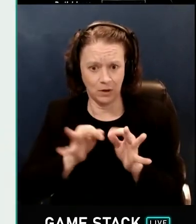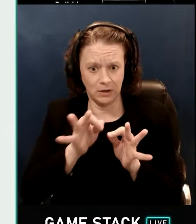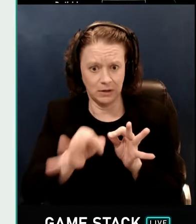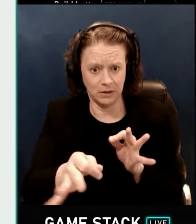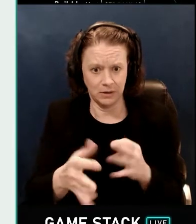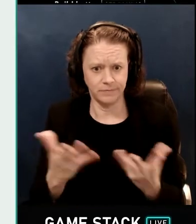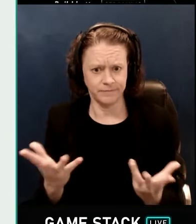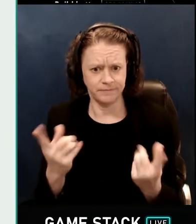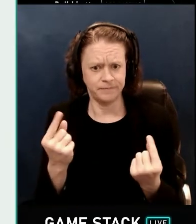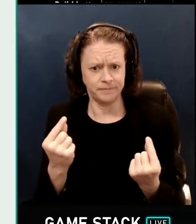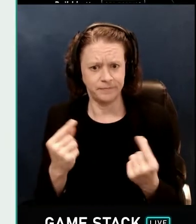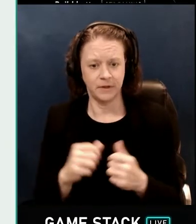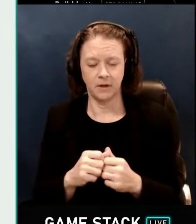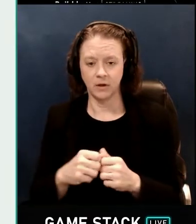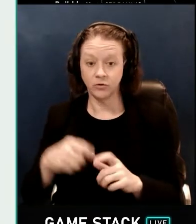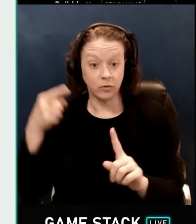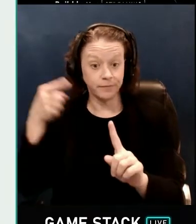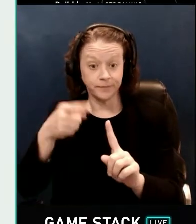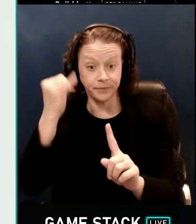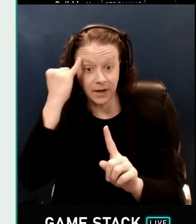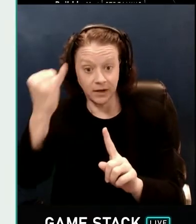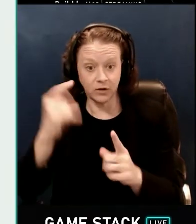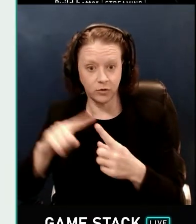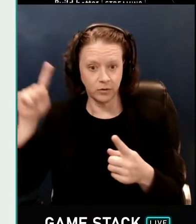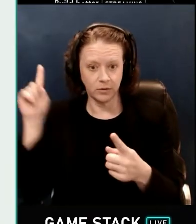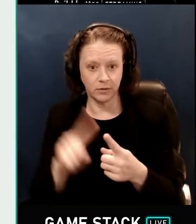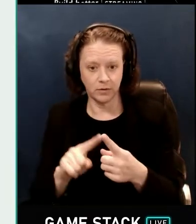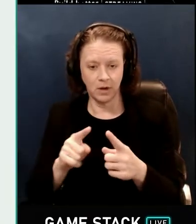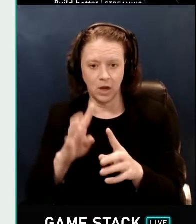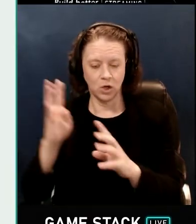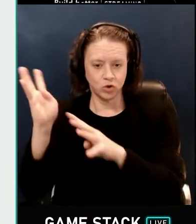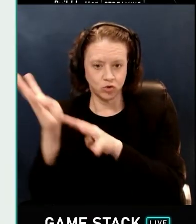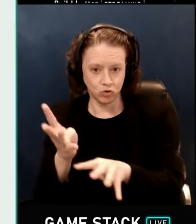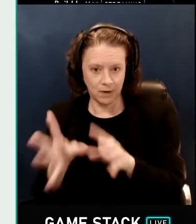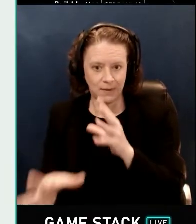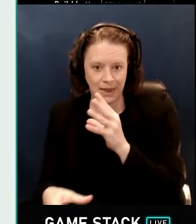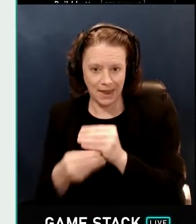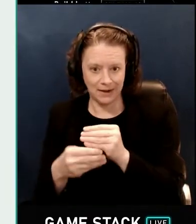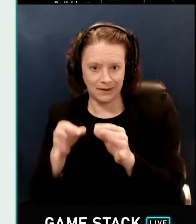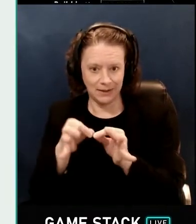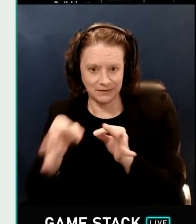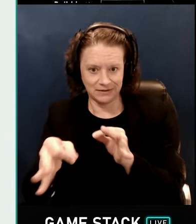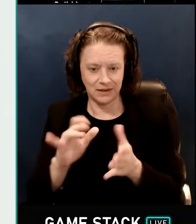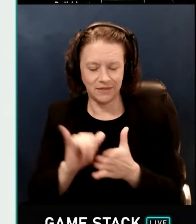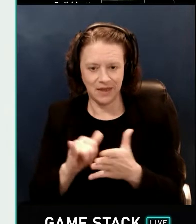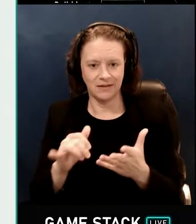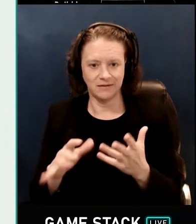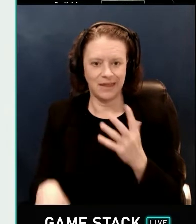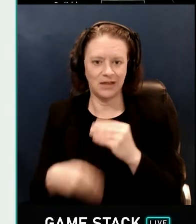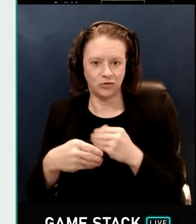So, the idea here for mitigating stream added latency, that's that extra time, that extra network encoding decode time is